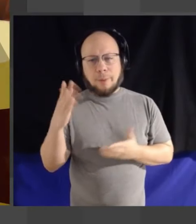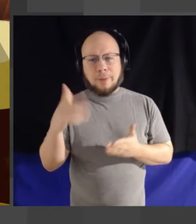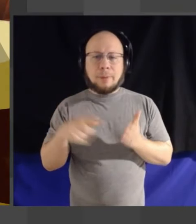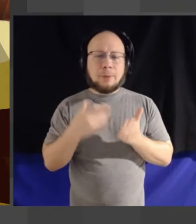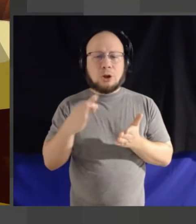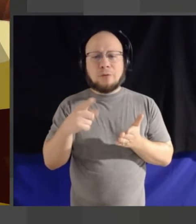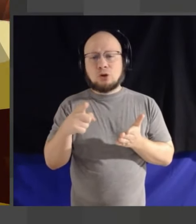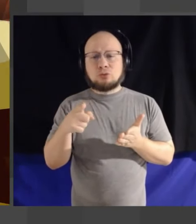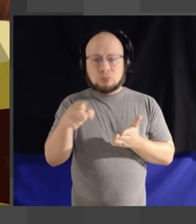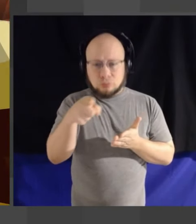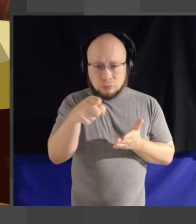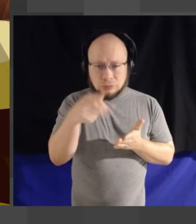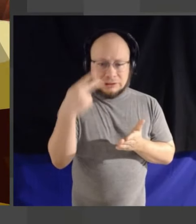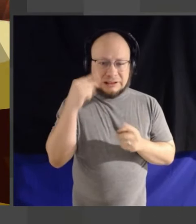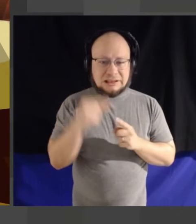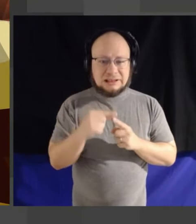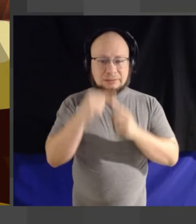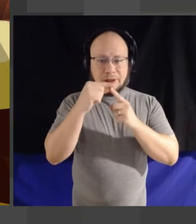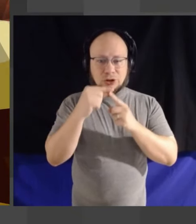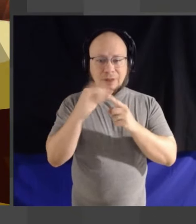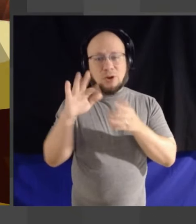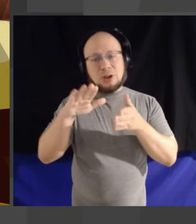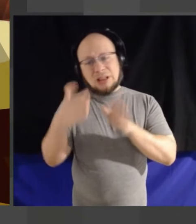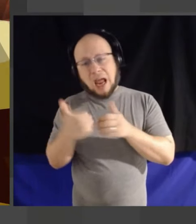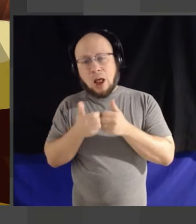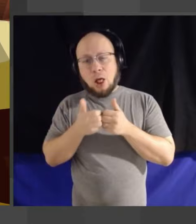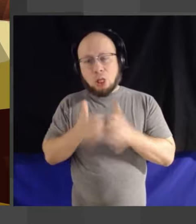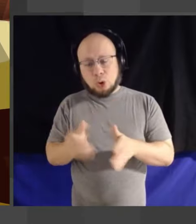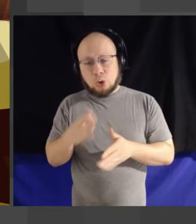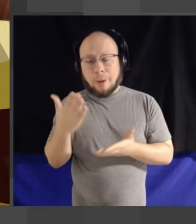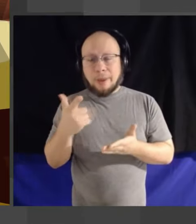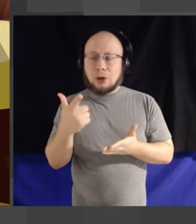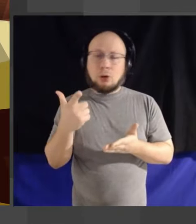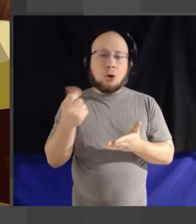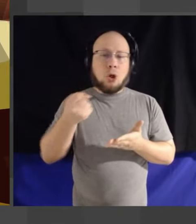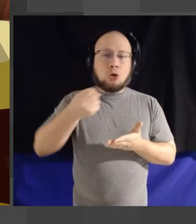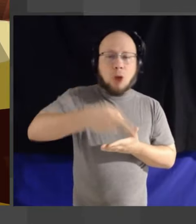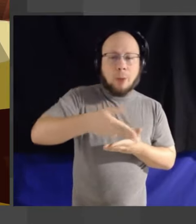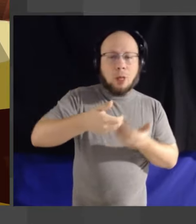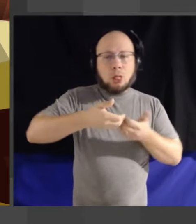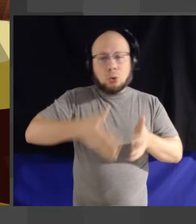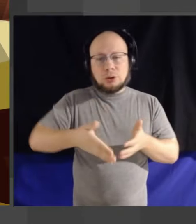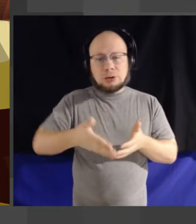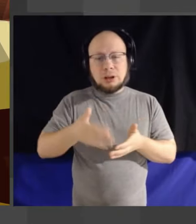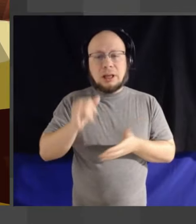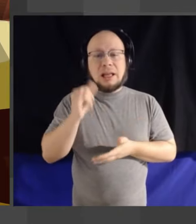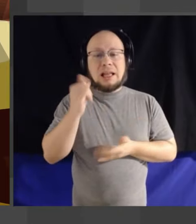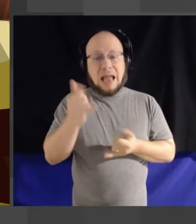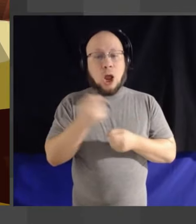I DON'T KNOW IF YOU'VE FOUND YOURSELF SOMETIMES GOING THROUGH SOME CONTENT AND YOU HAVE THIS SPECIAL ITEM AND THEN YOU DIE AND LOSE IT OR DROP IT